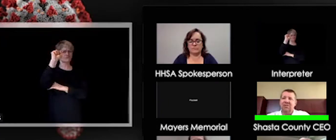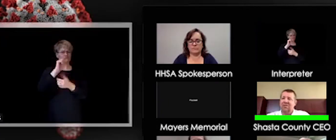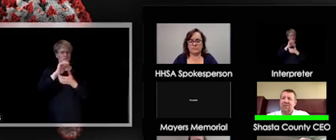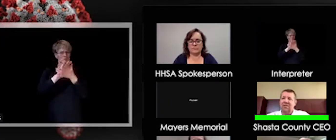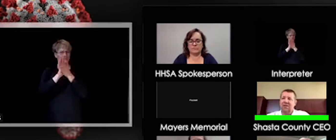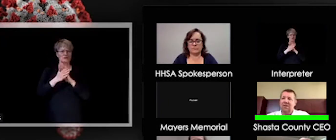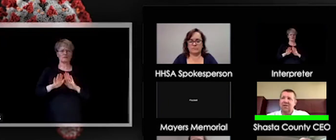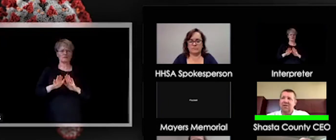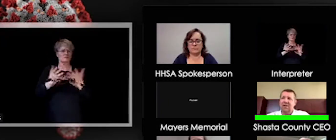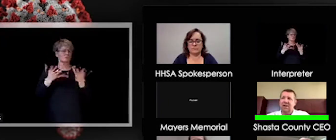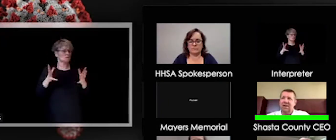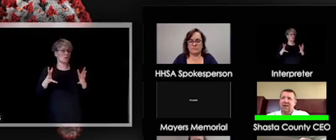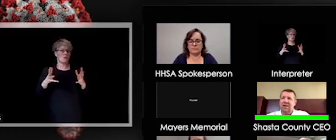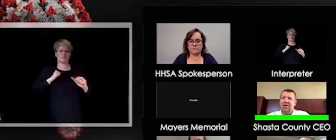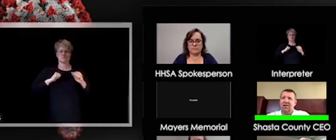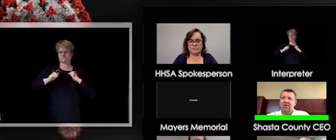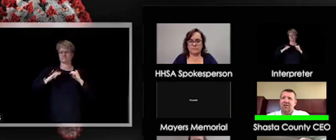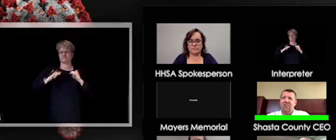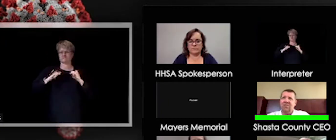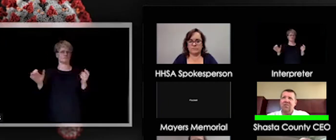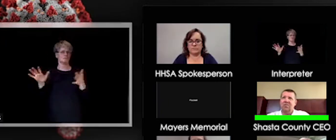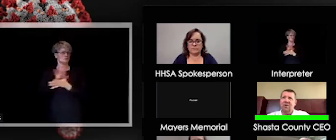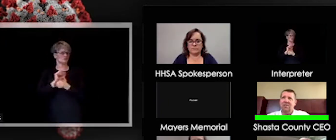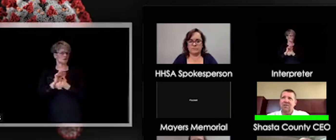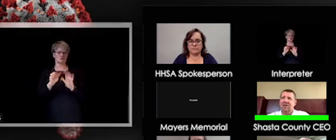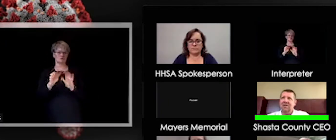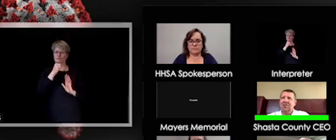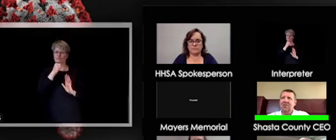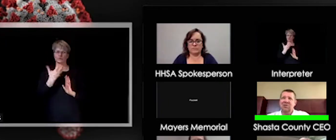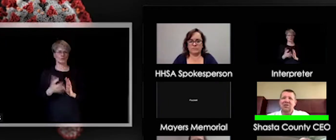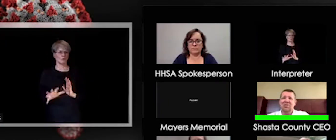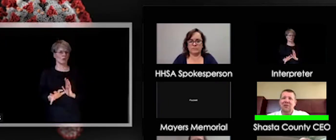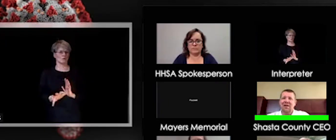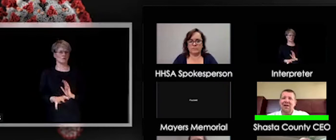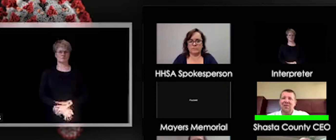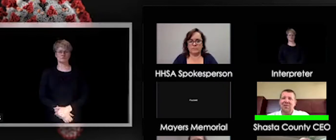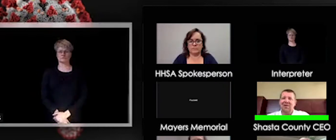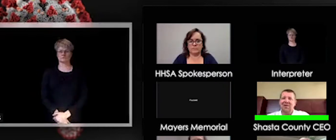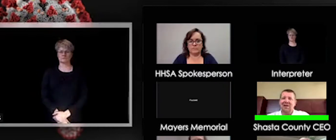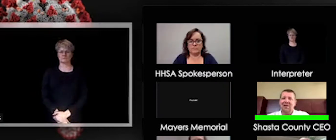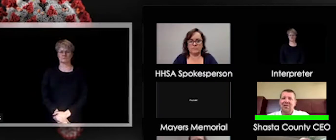just have a really good thing now, so I wouldn’t want to jinx what we have going on now, but